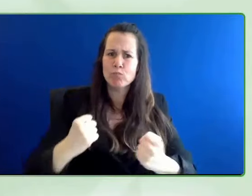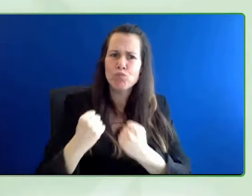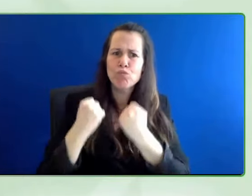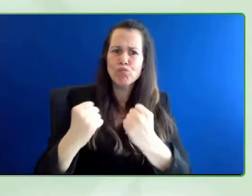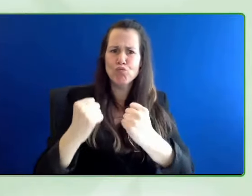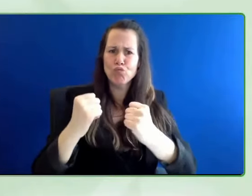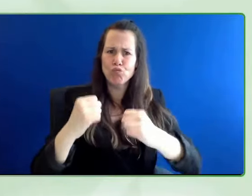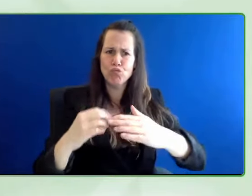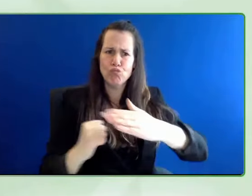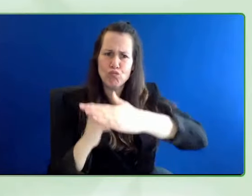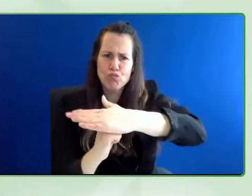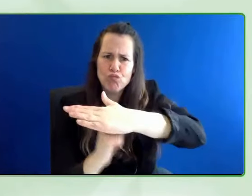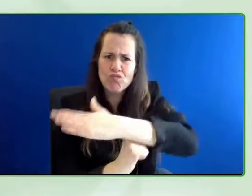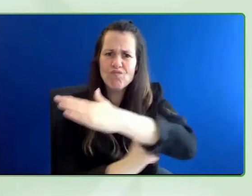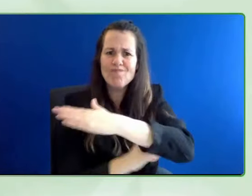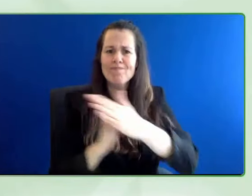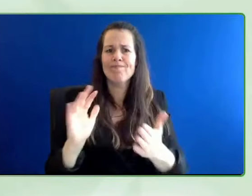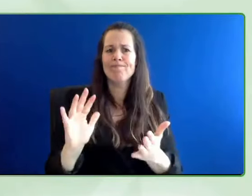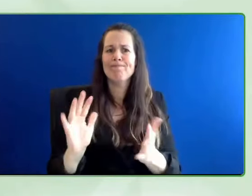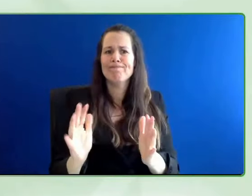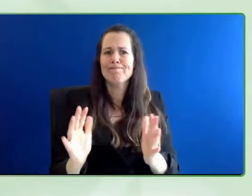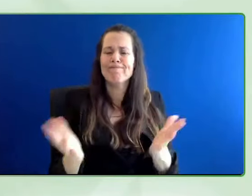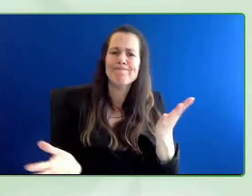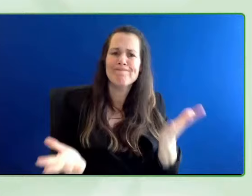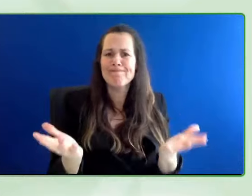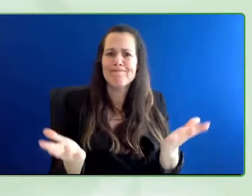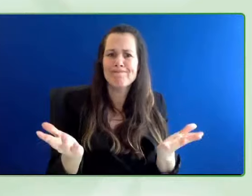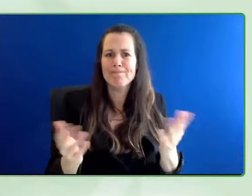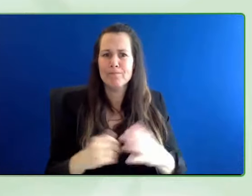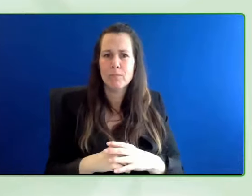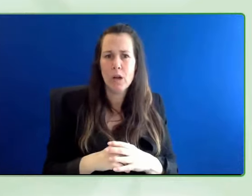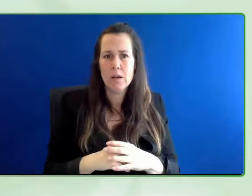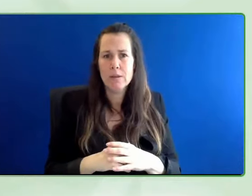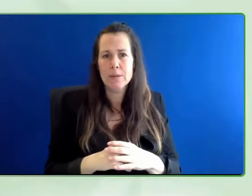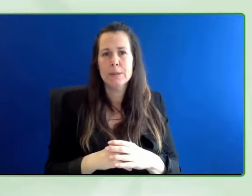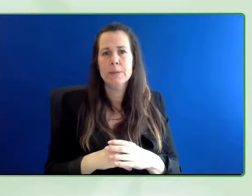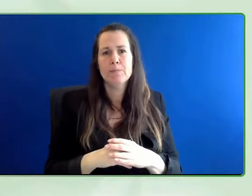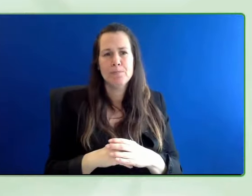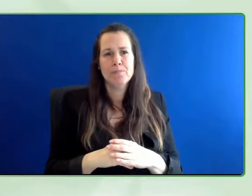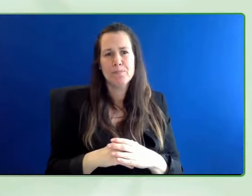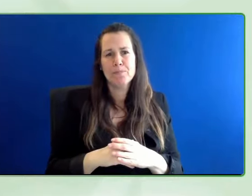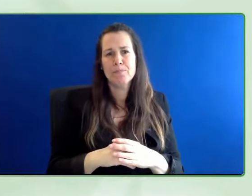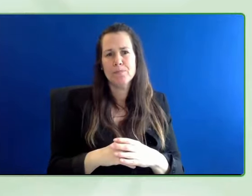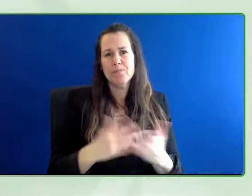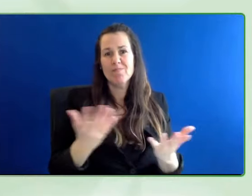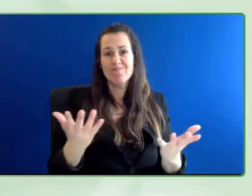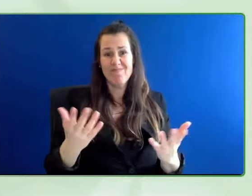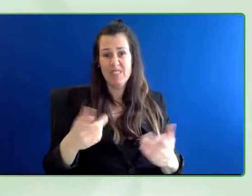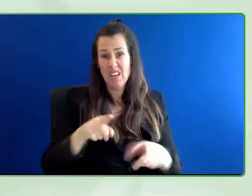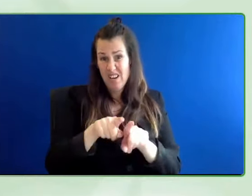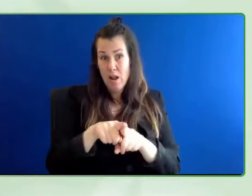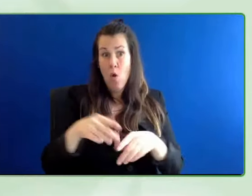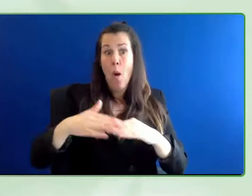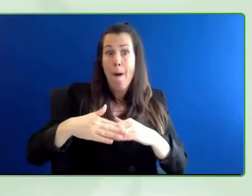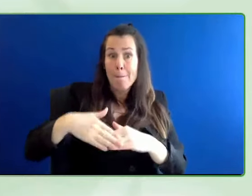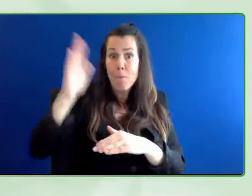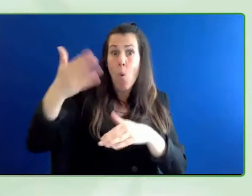That something you can all share, the lack of facilities to train staff, train